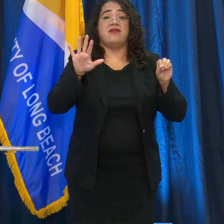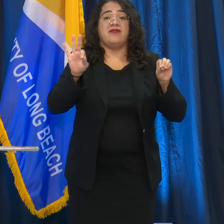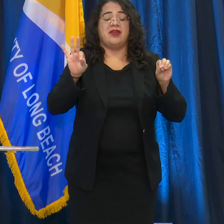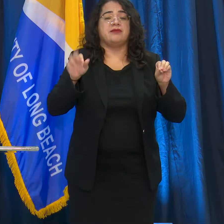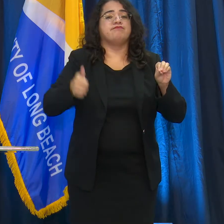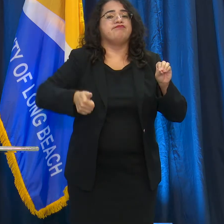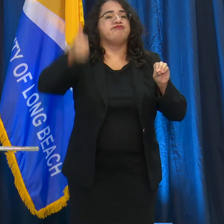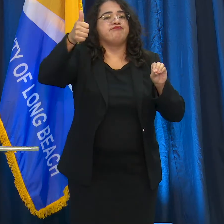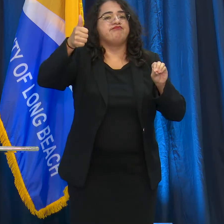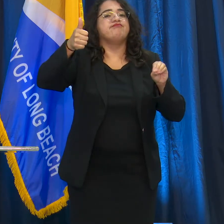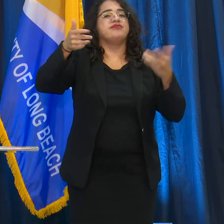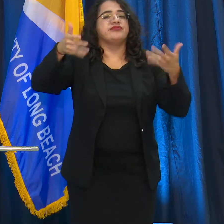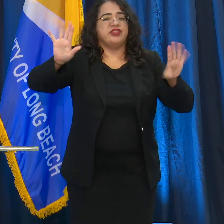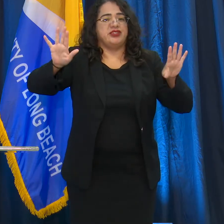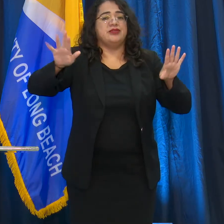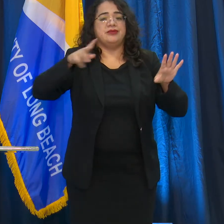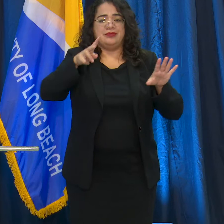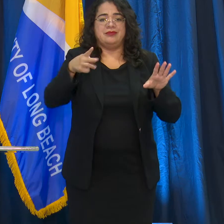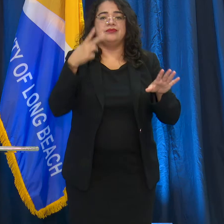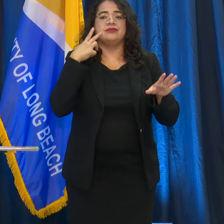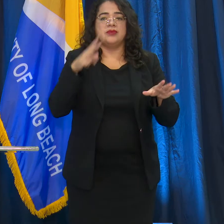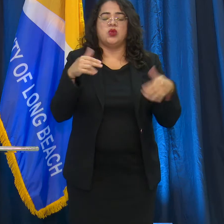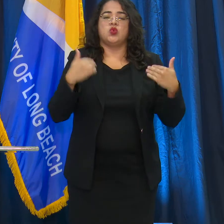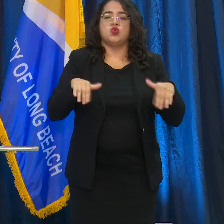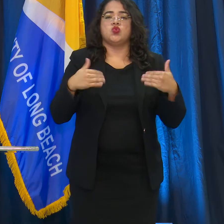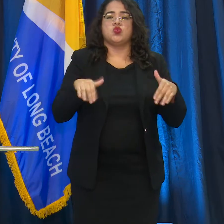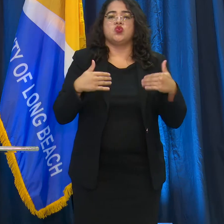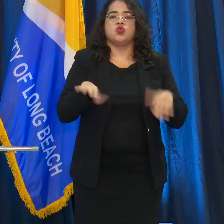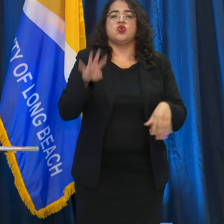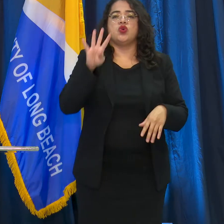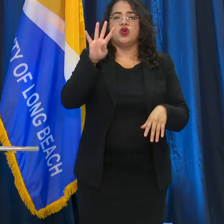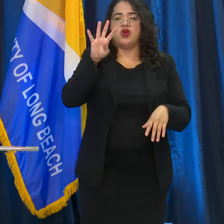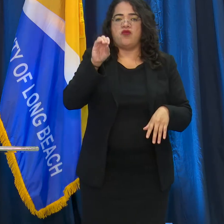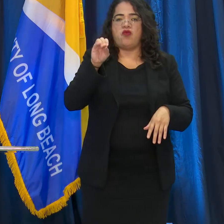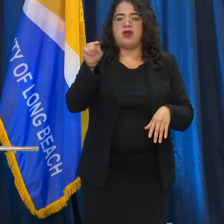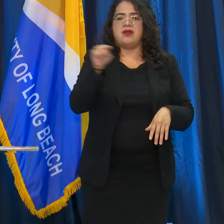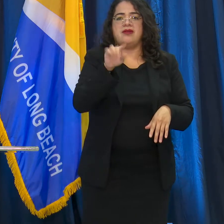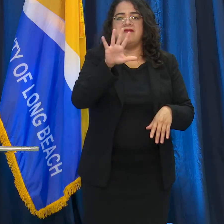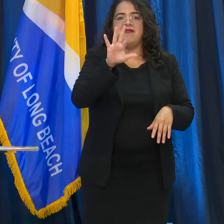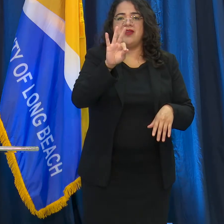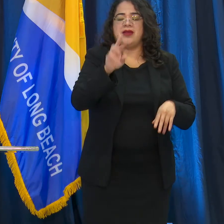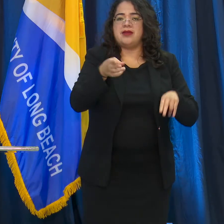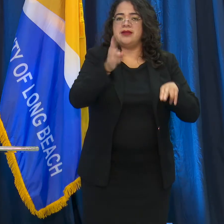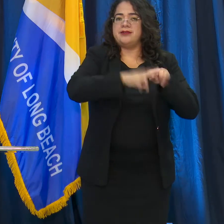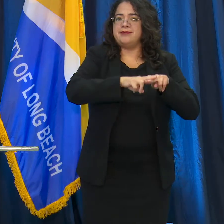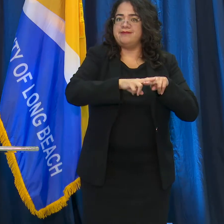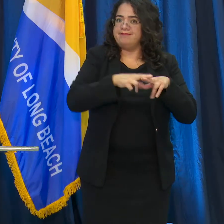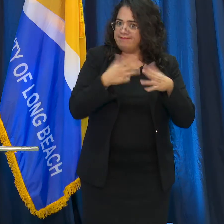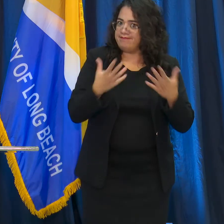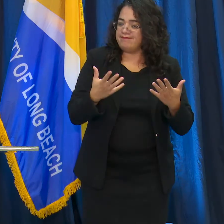When you look at the charts you really see that at the age of 40 to 59 also increasing. We are also seeing more younger people